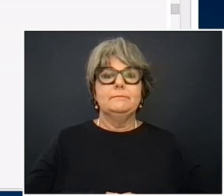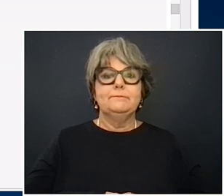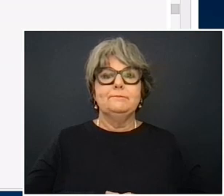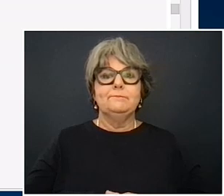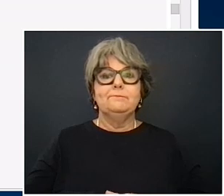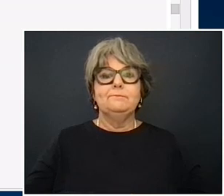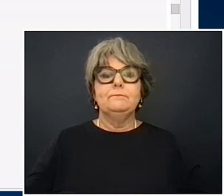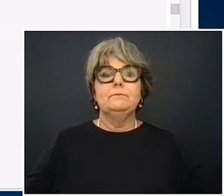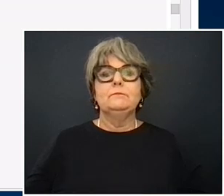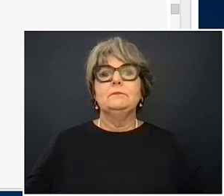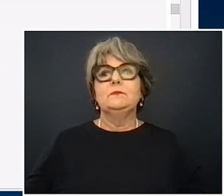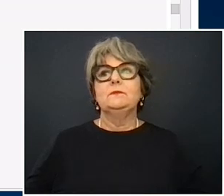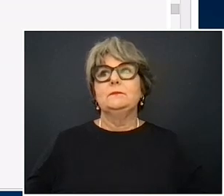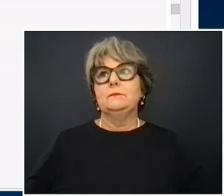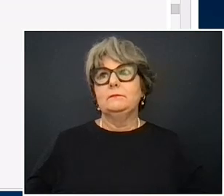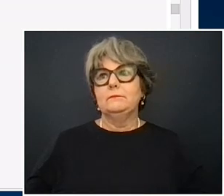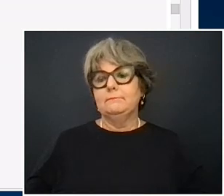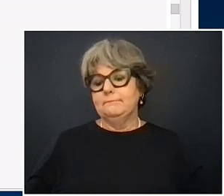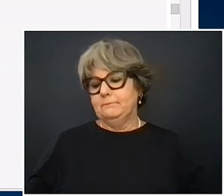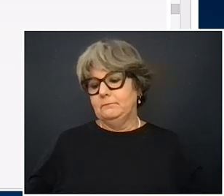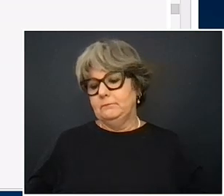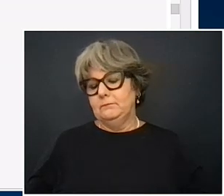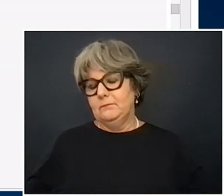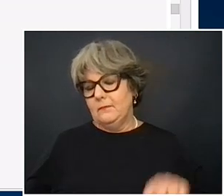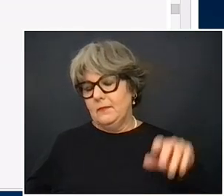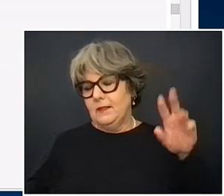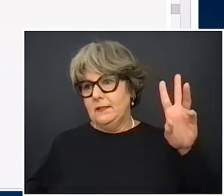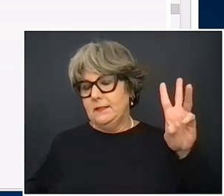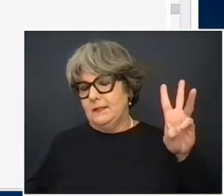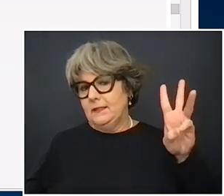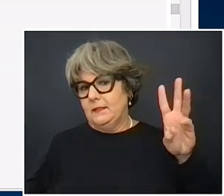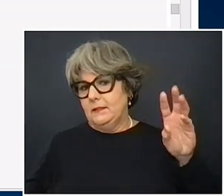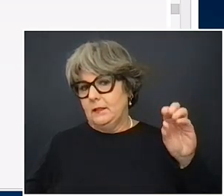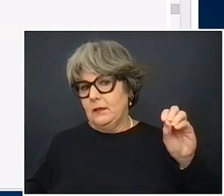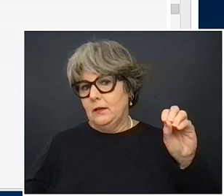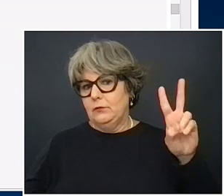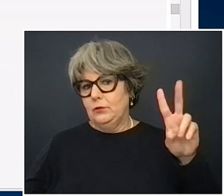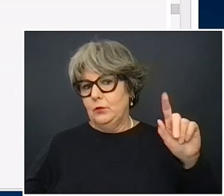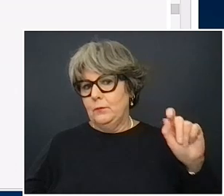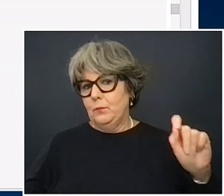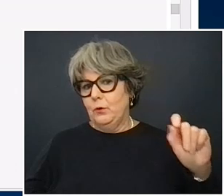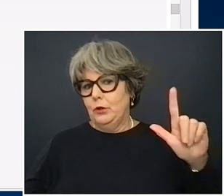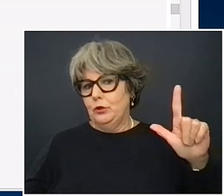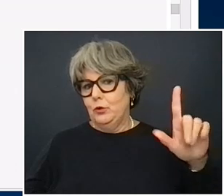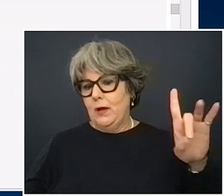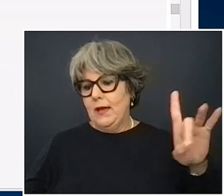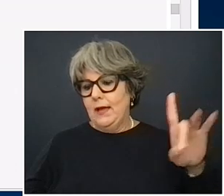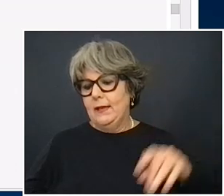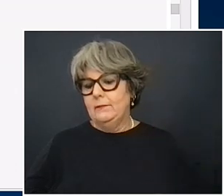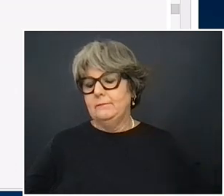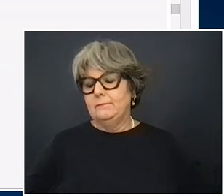Alright. So we are at 602.28. And I think the first change is under (d).